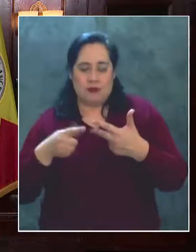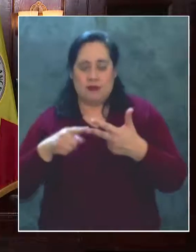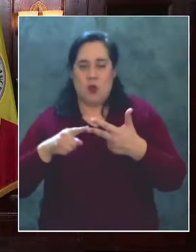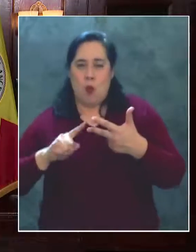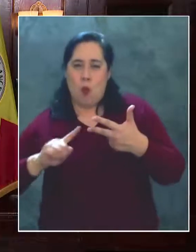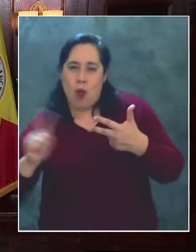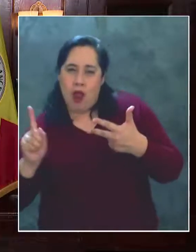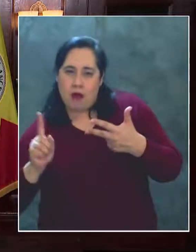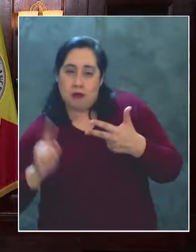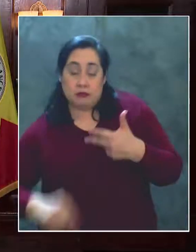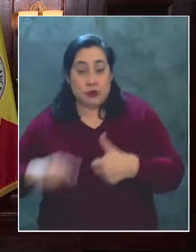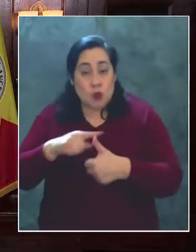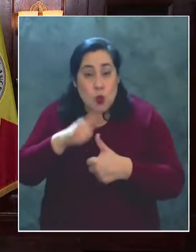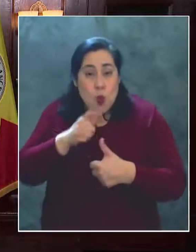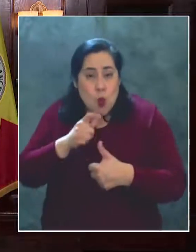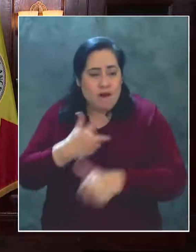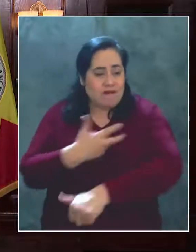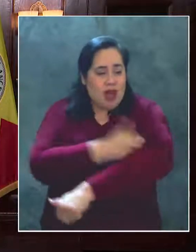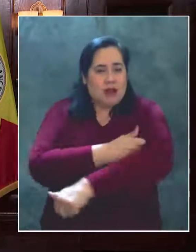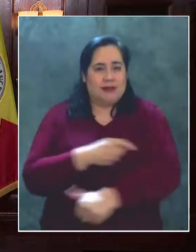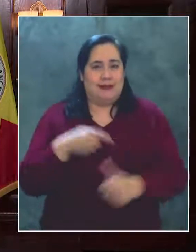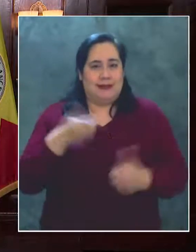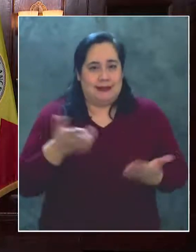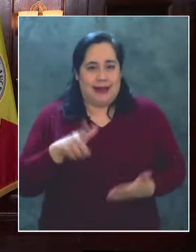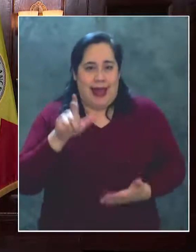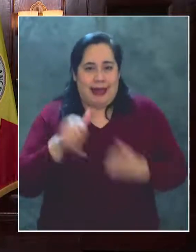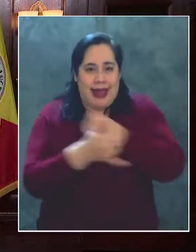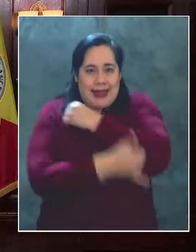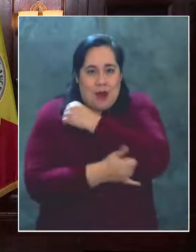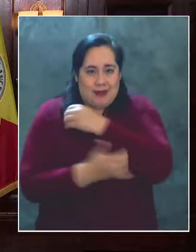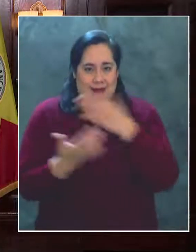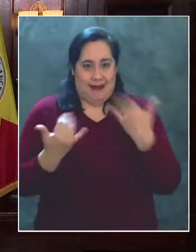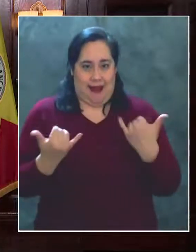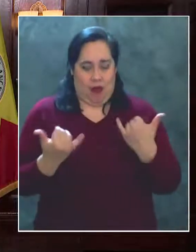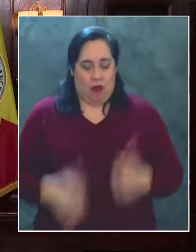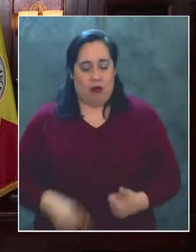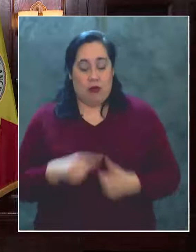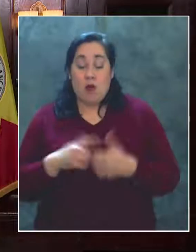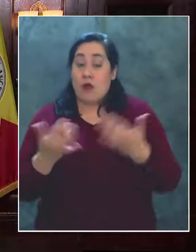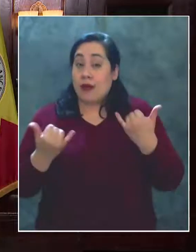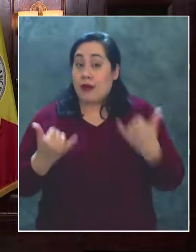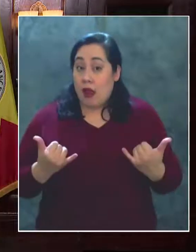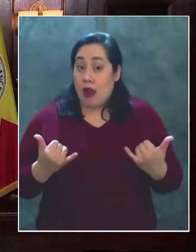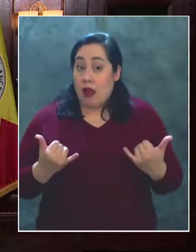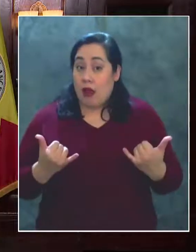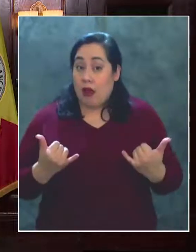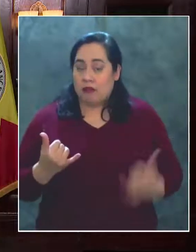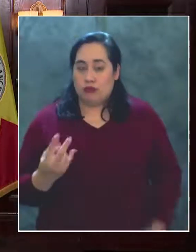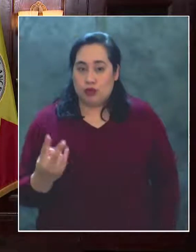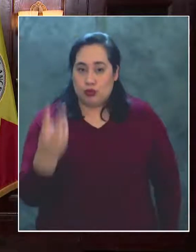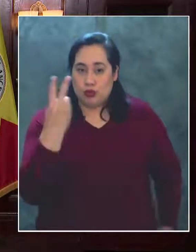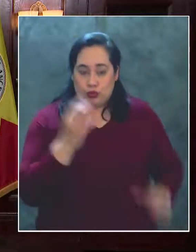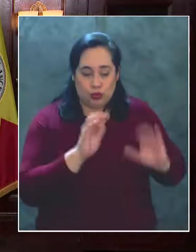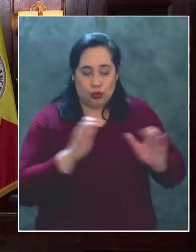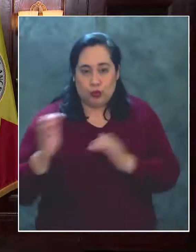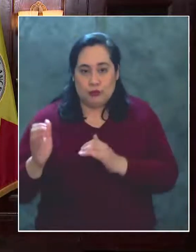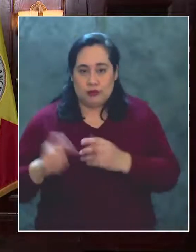IS GETTING VACCINATED IN L.A. COUNTY RIGHT NOW. RIGHT NOW, IT'S JUST TRUE